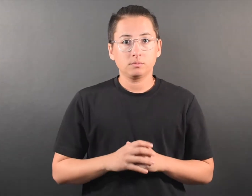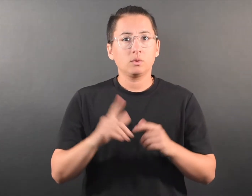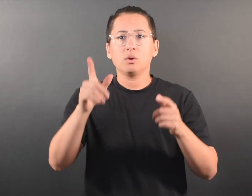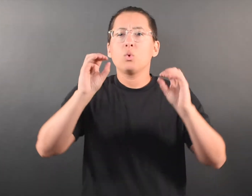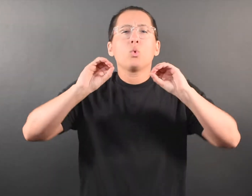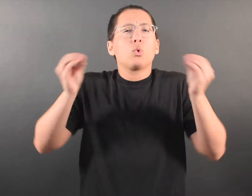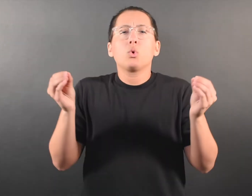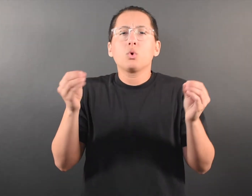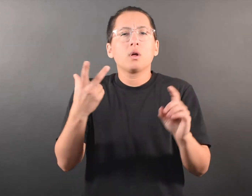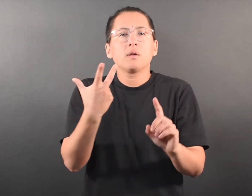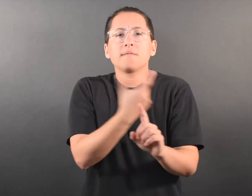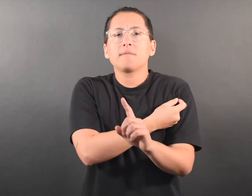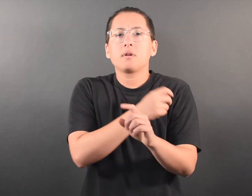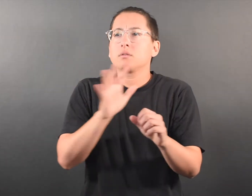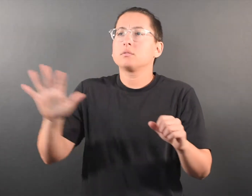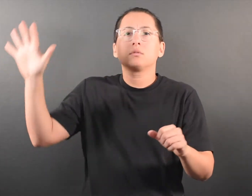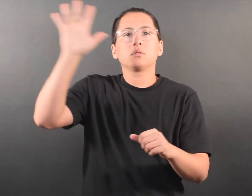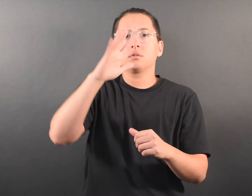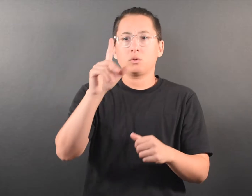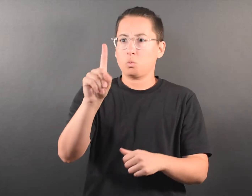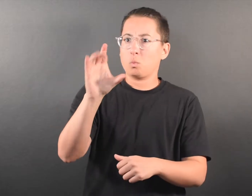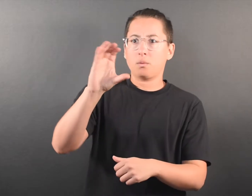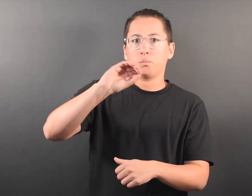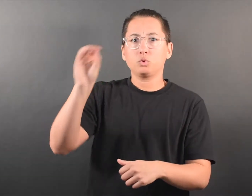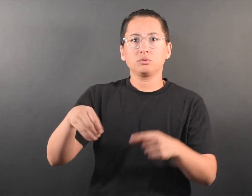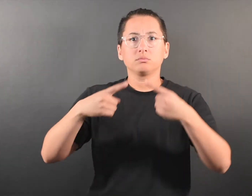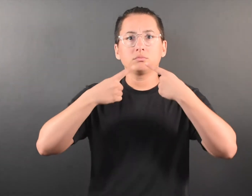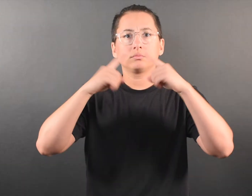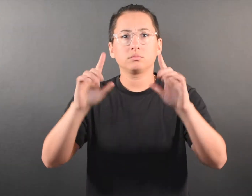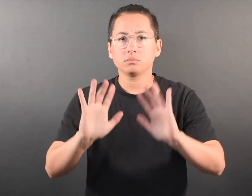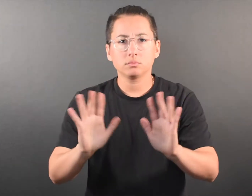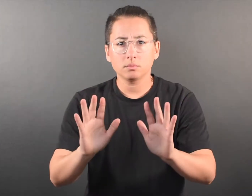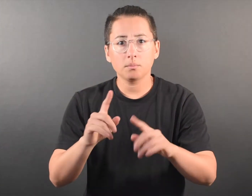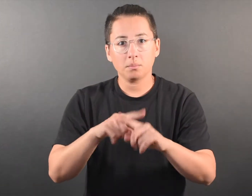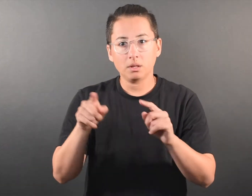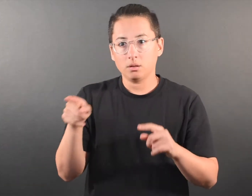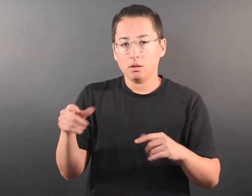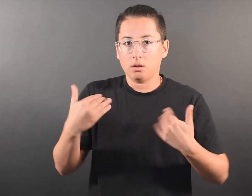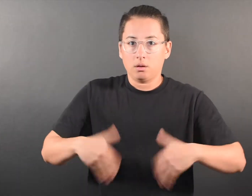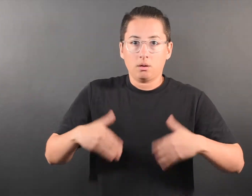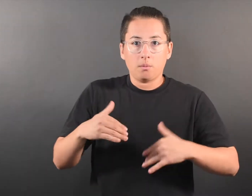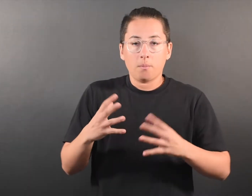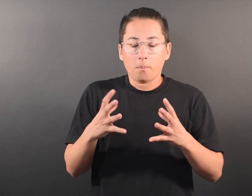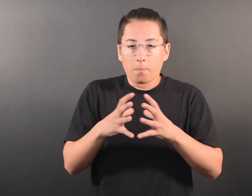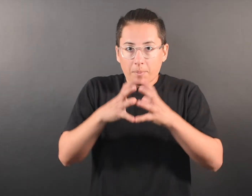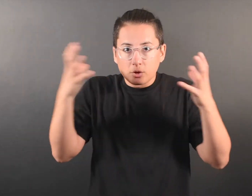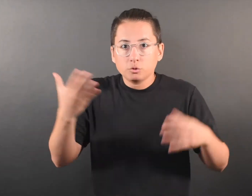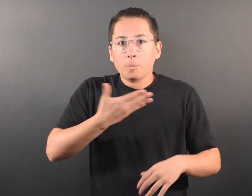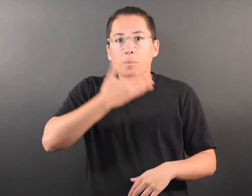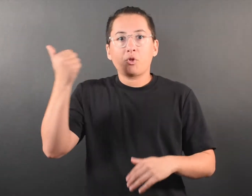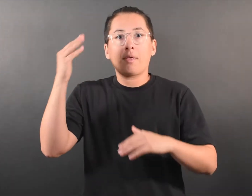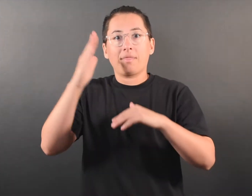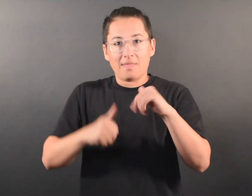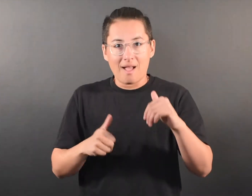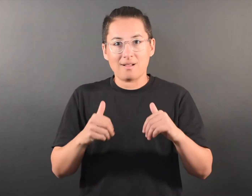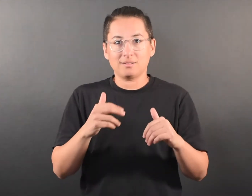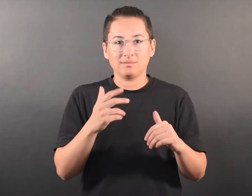While no vaccine is 100% effective, they are far better than not getting a vaccine.